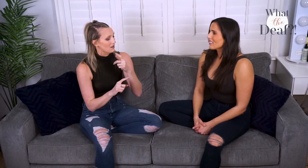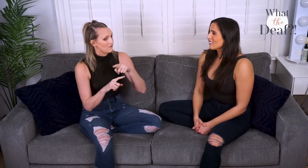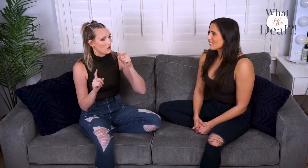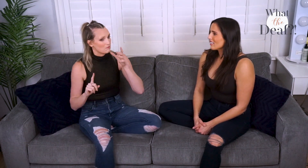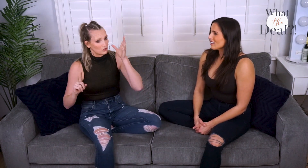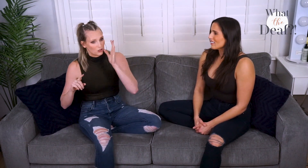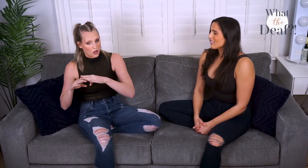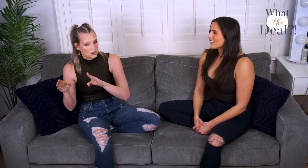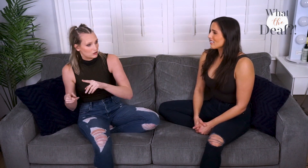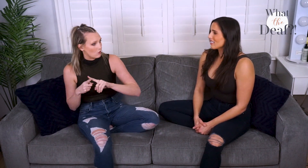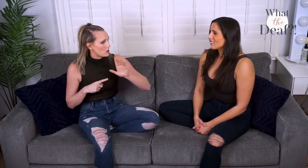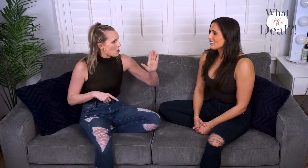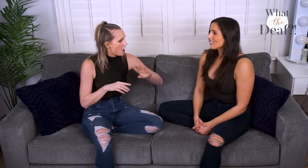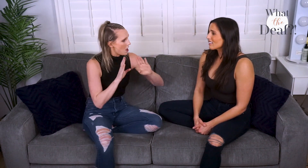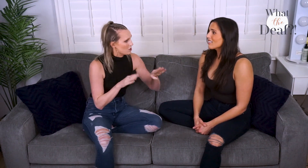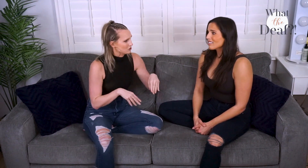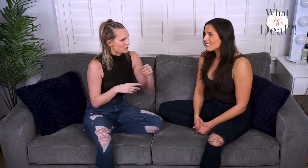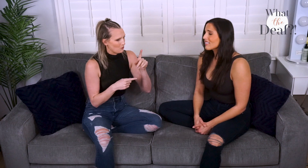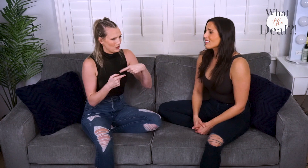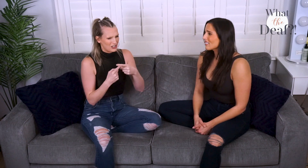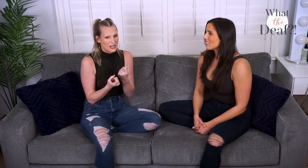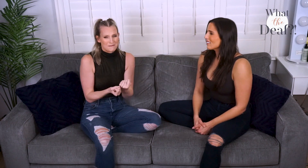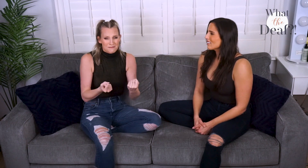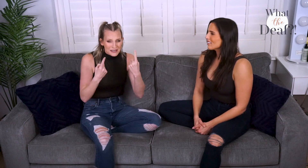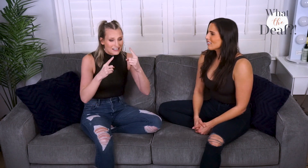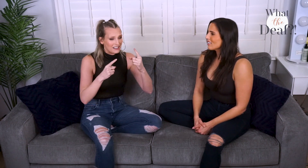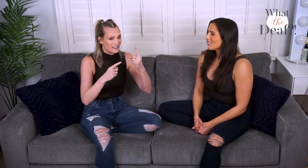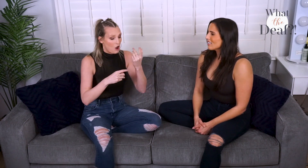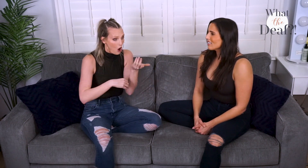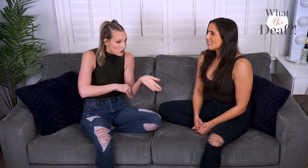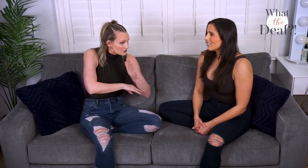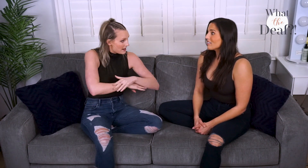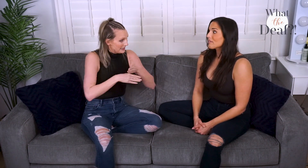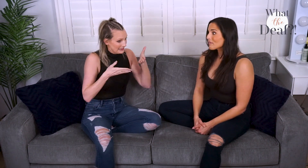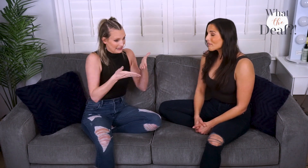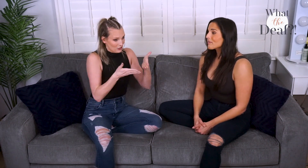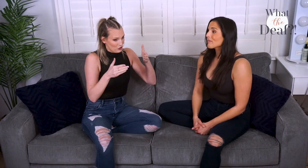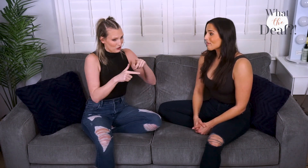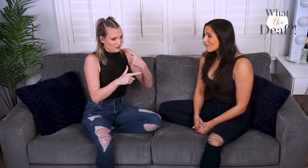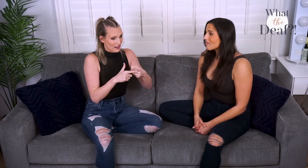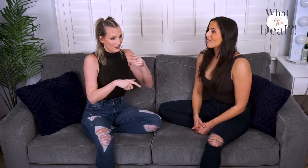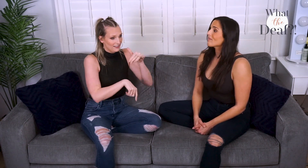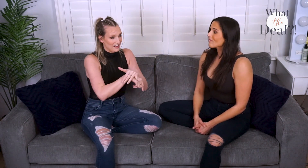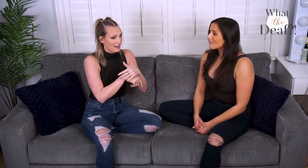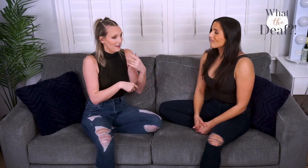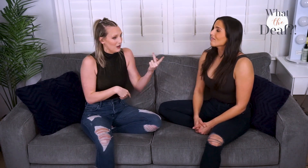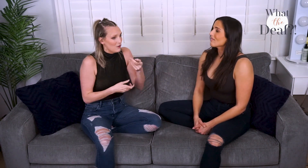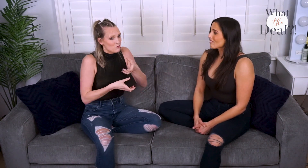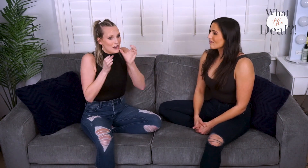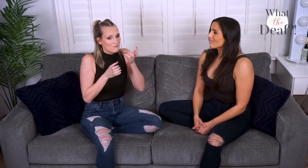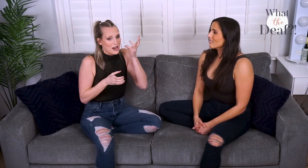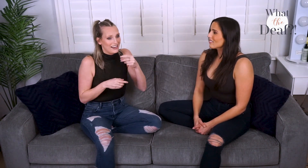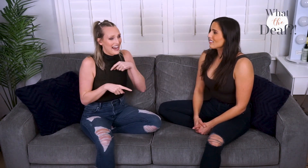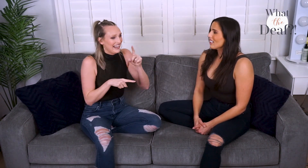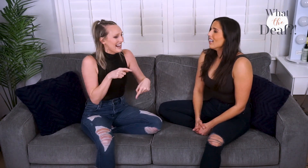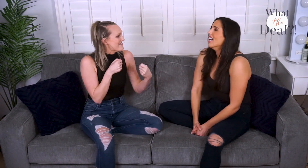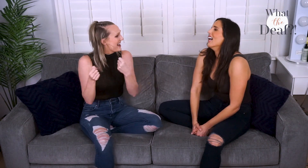it just, you know, from your parents house to your house, when I spent majority of my days there and then at night we'd drink wine,